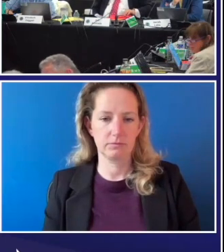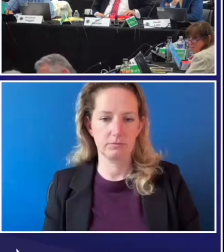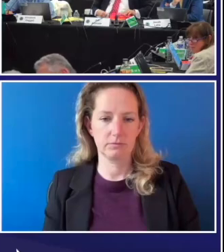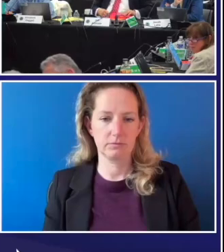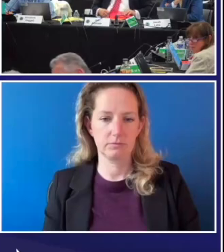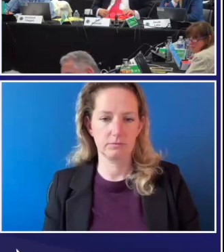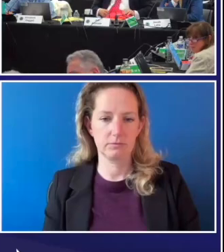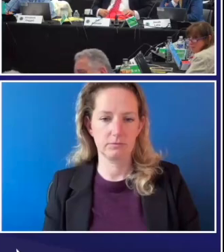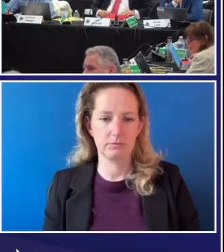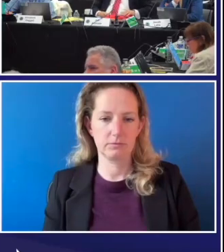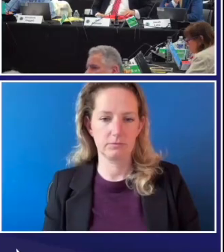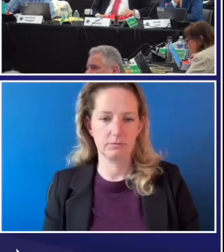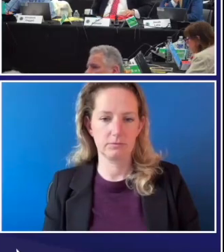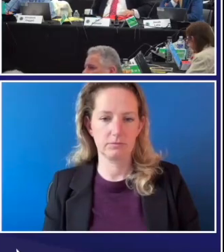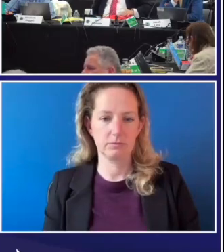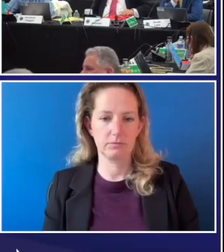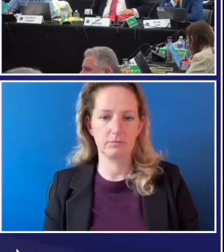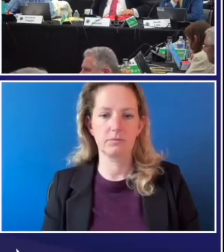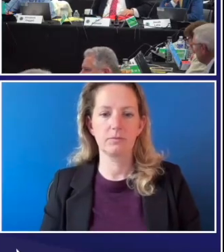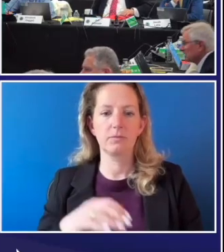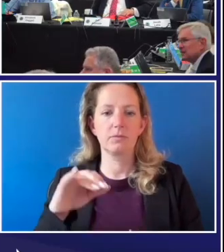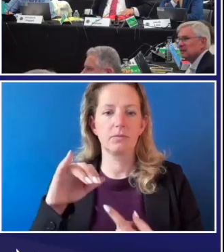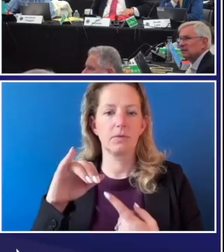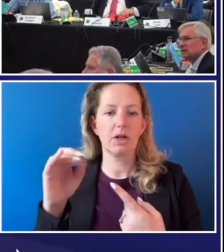This was um, Jennifer's uh, suggestion that we took.